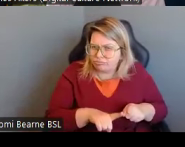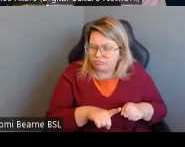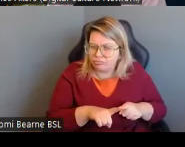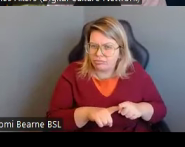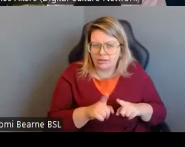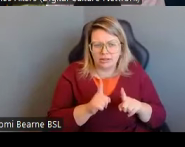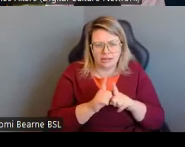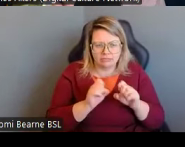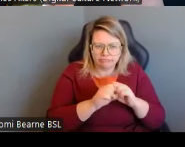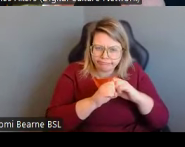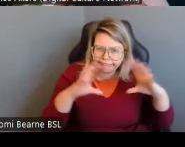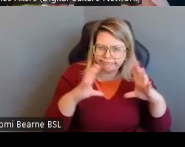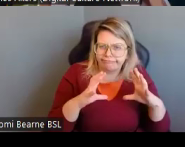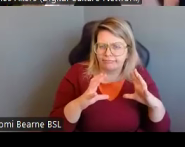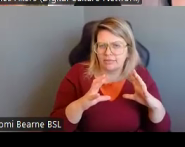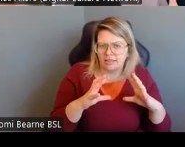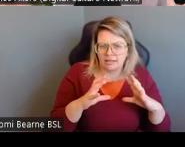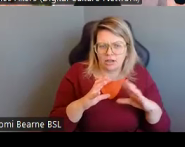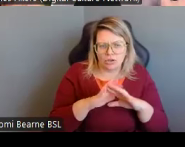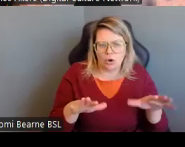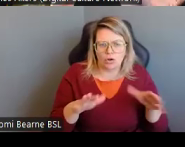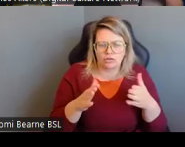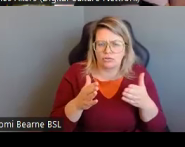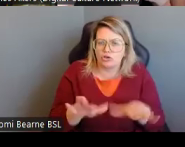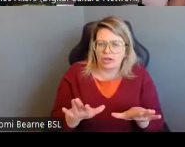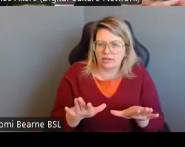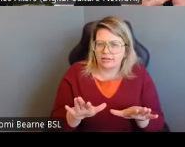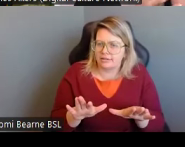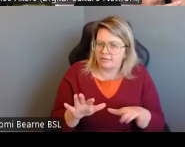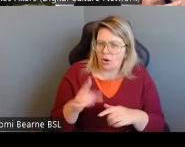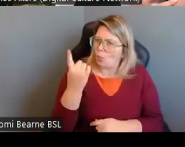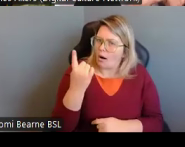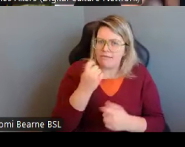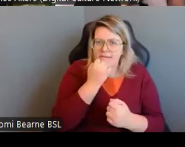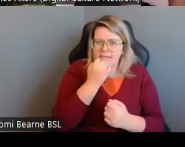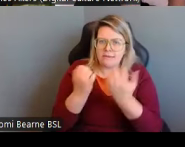is so important. It's not just going to be this single thing and maybe